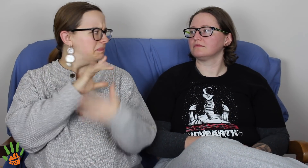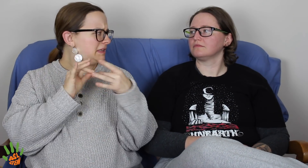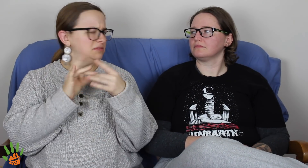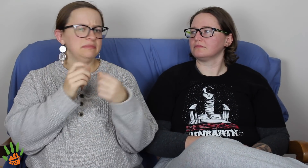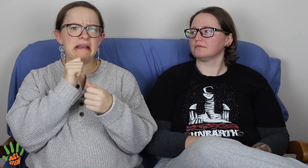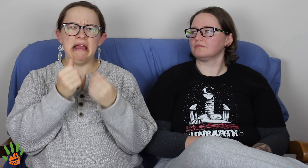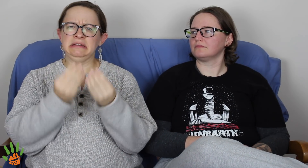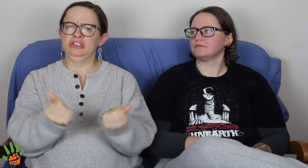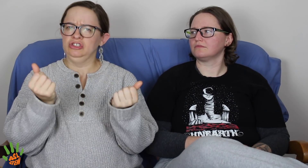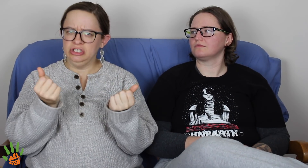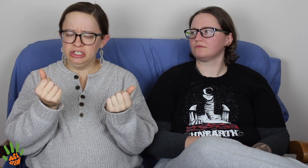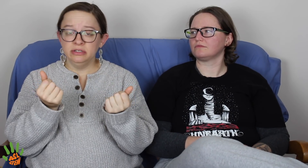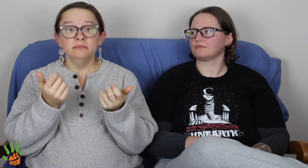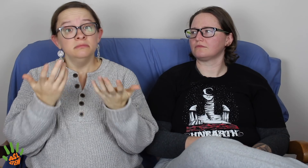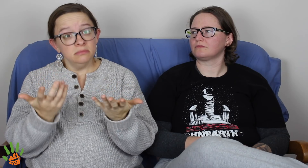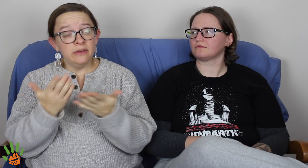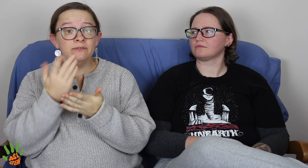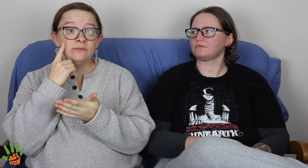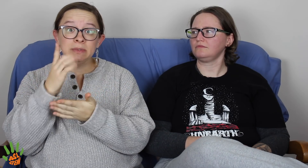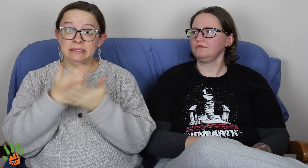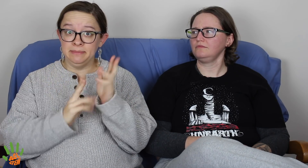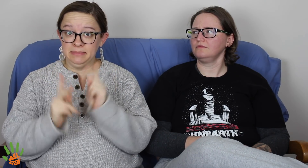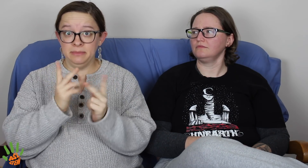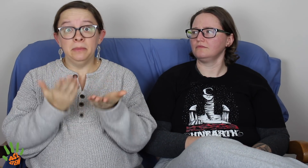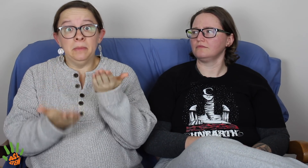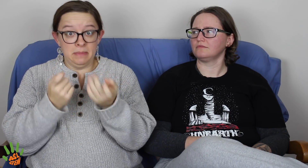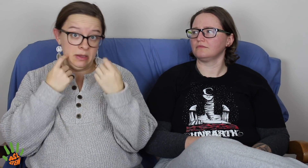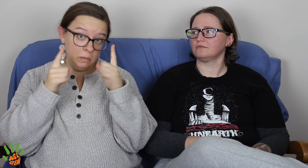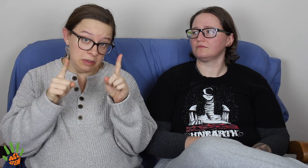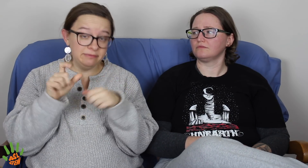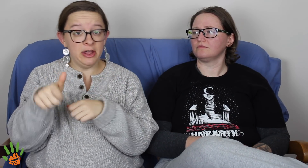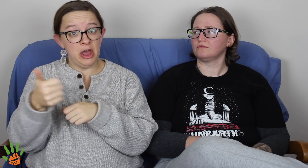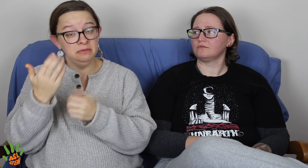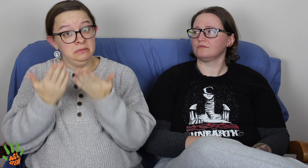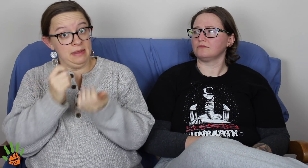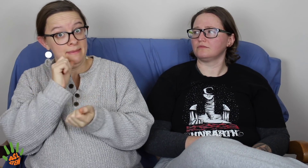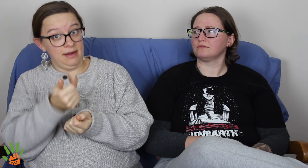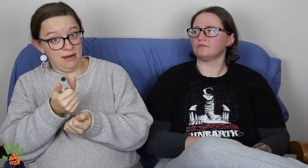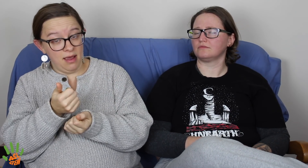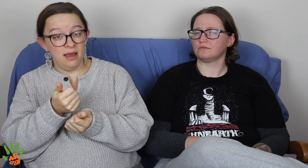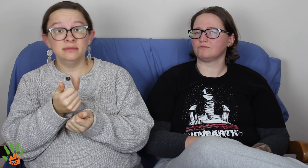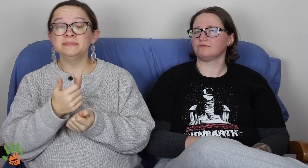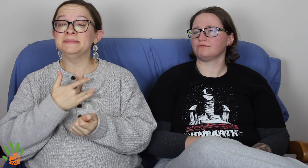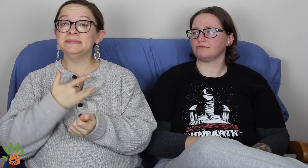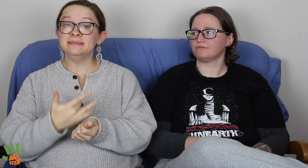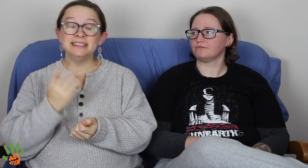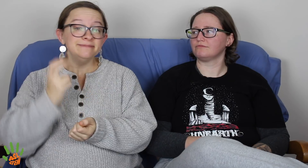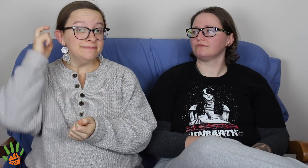[JI] Now, she mentioned cochlear implants are not a cure. For some people they might work, while for others they might not work.